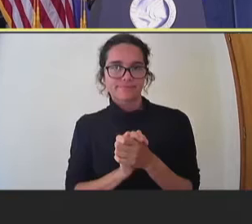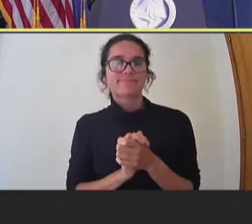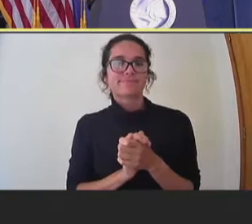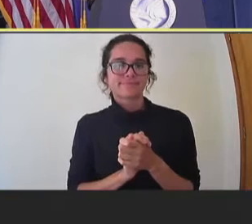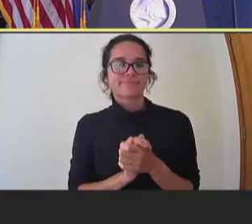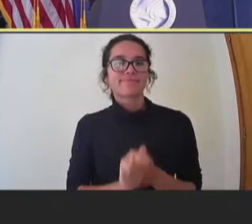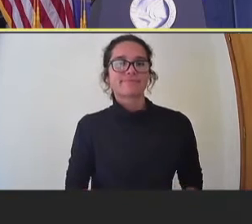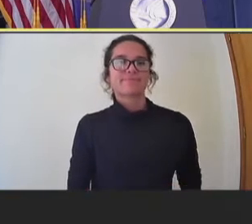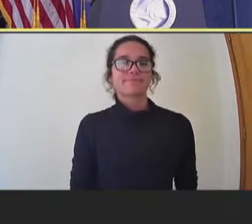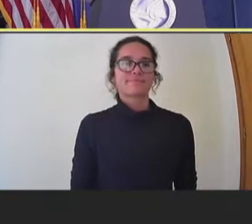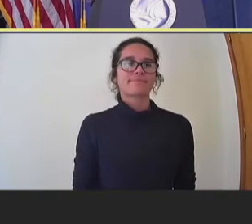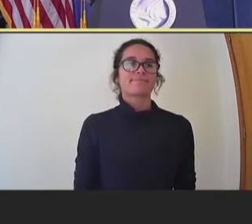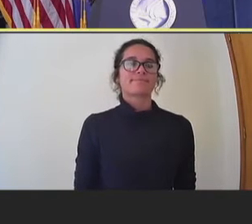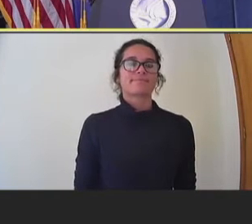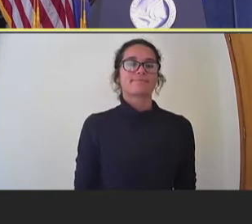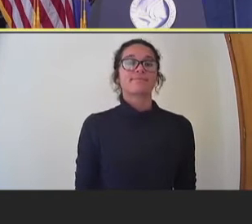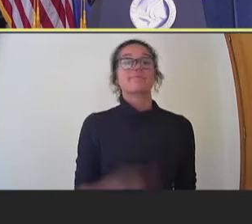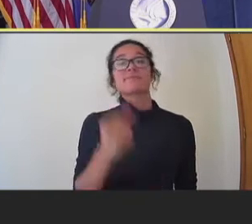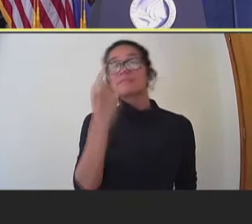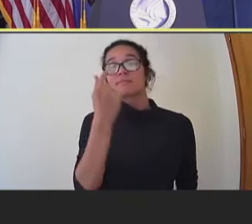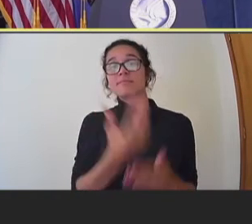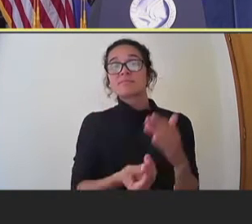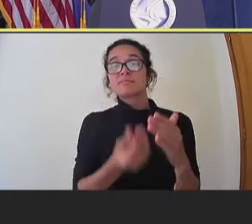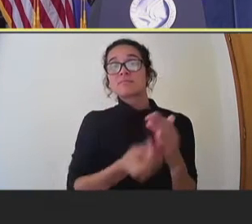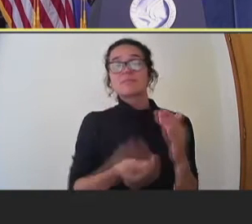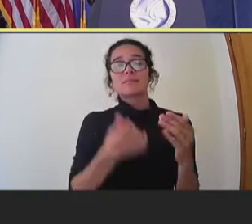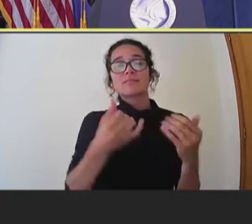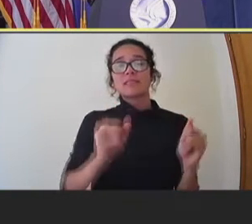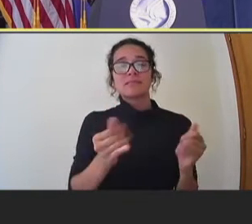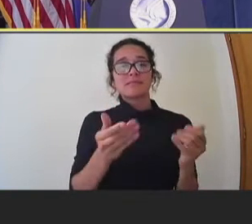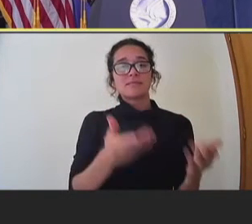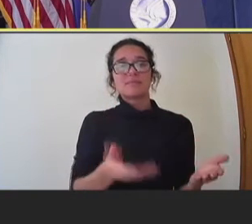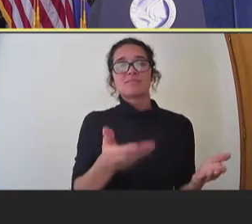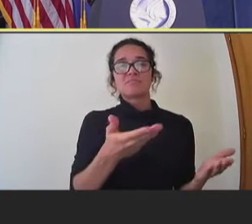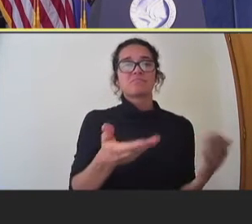While gaps remain nationally and globally, we all have been a part